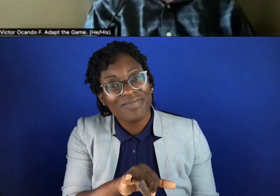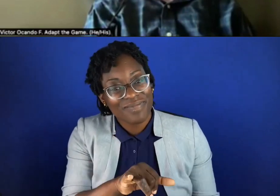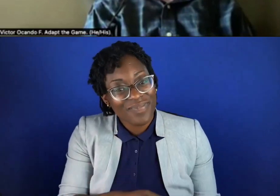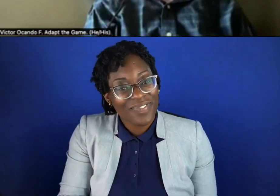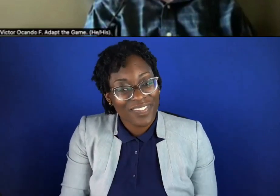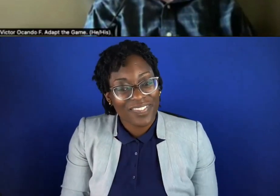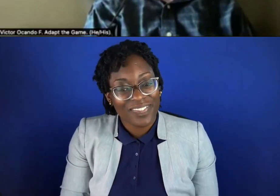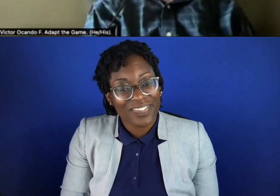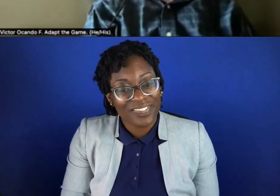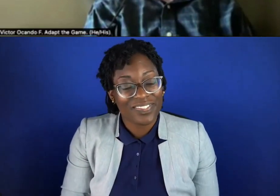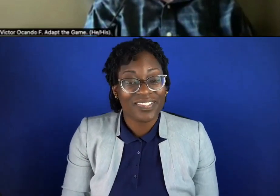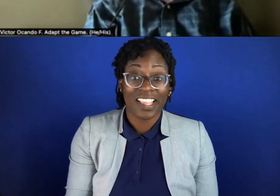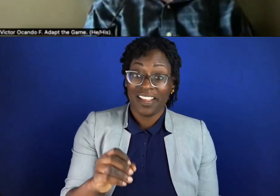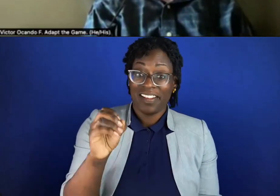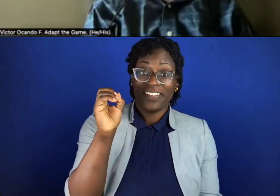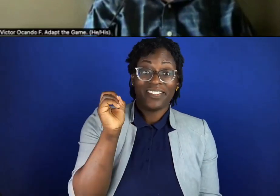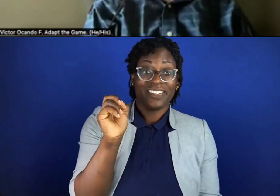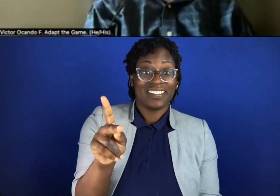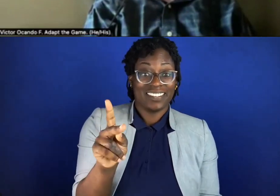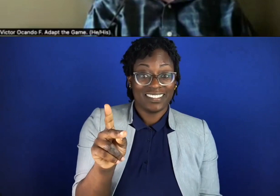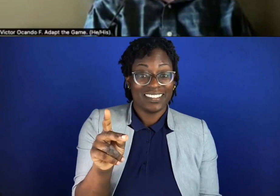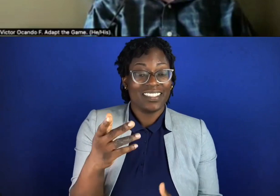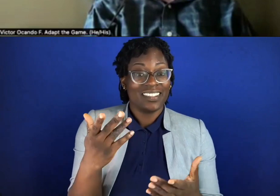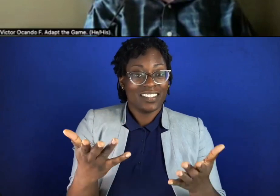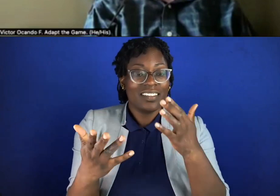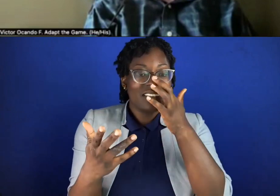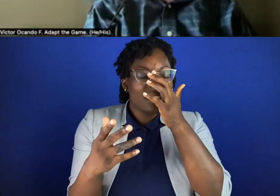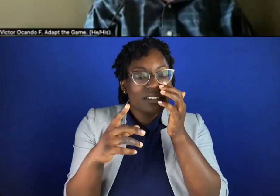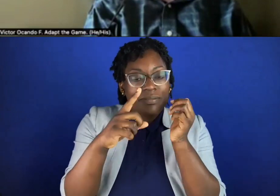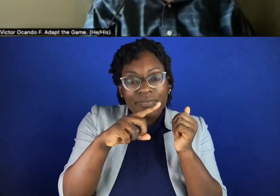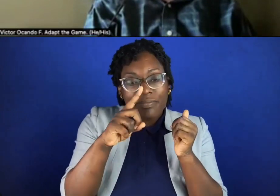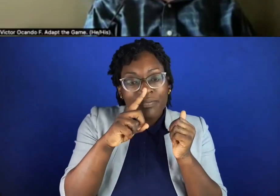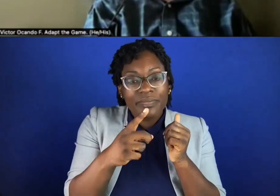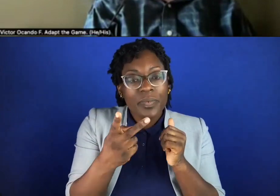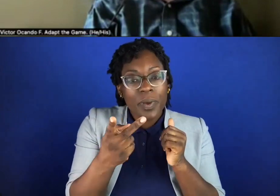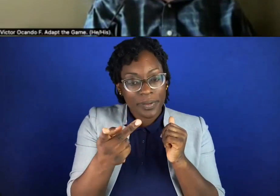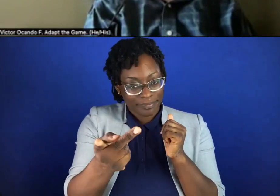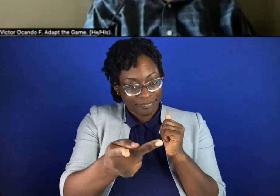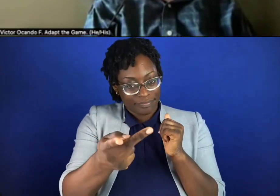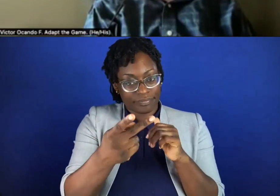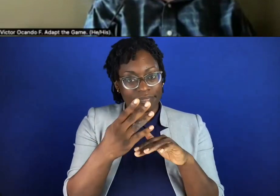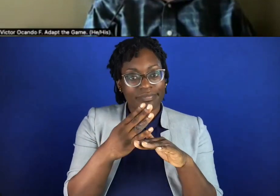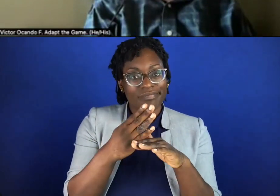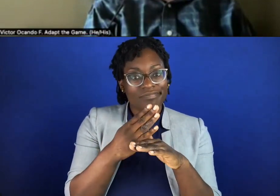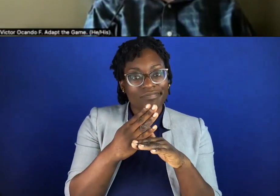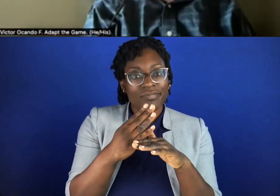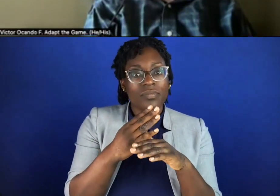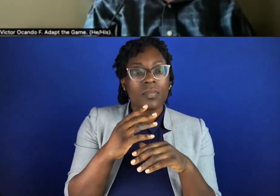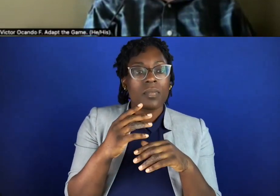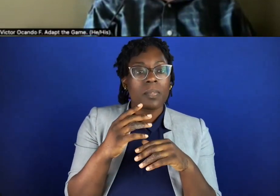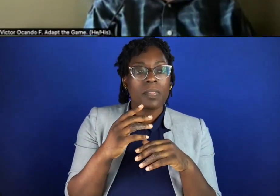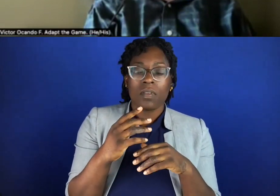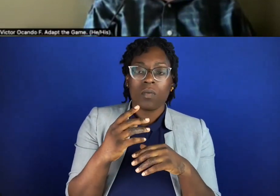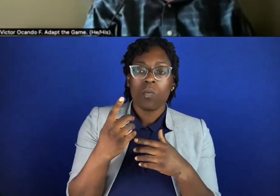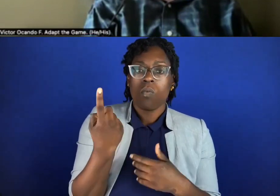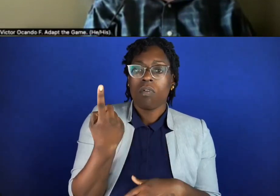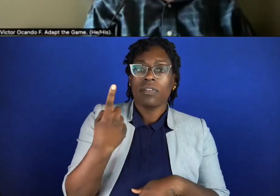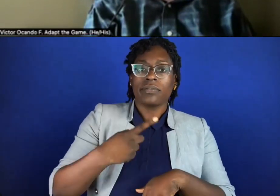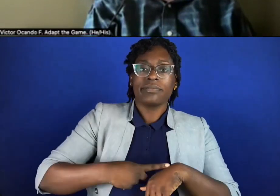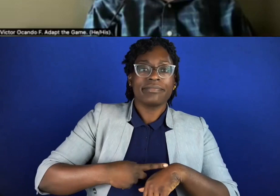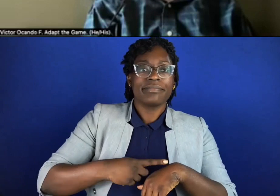Ok, so can you two.... please share about a time where you completed maybe what would